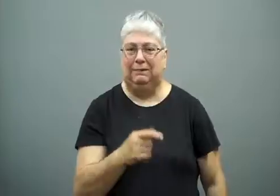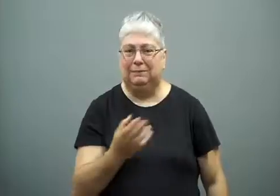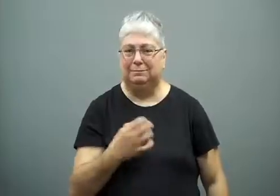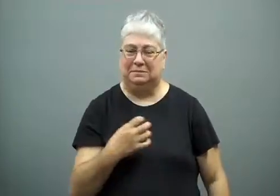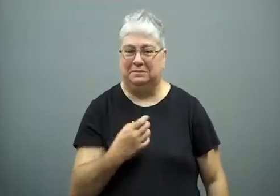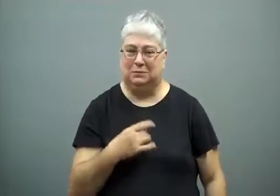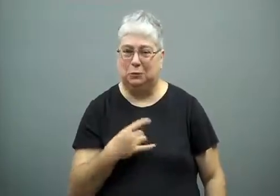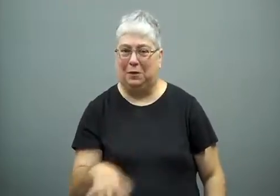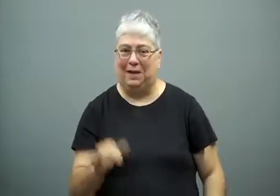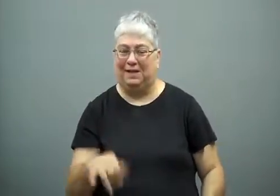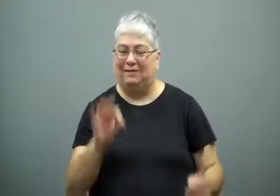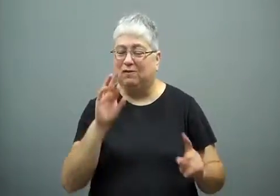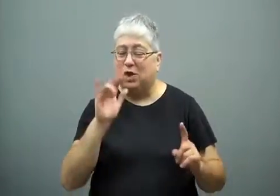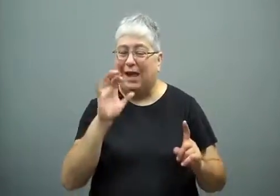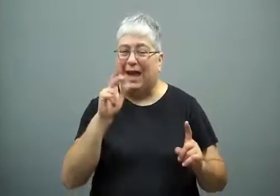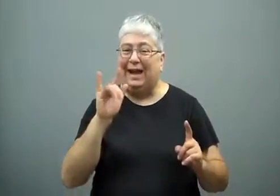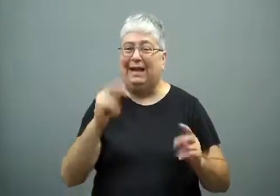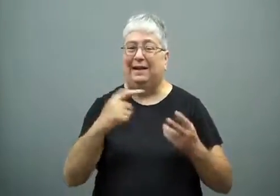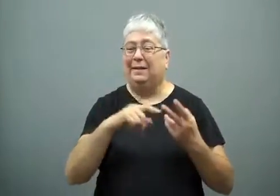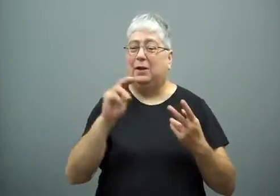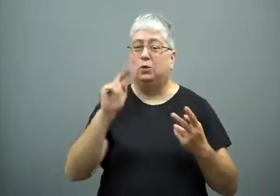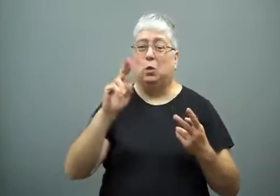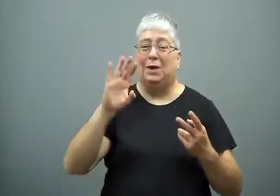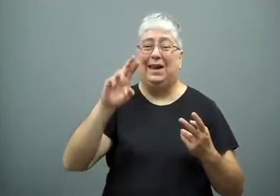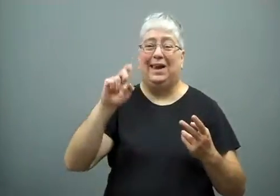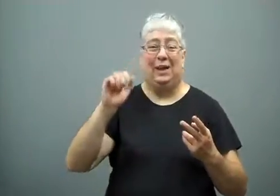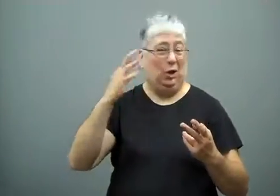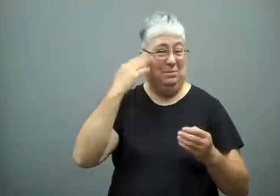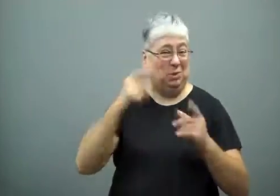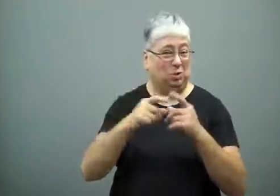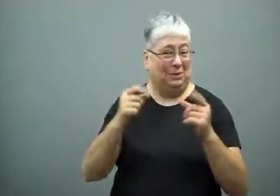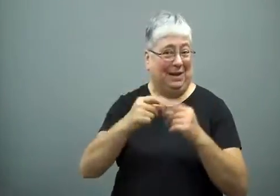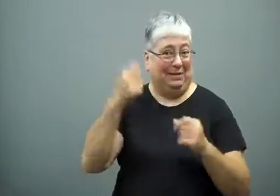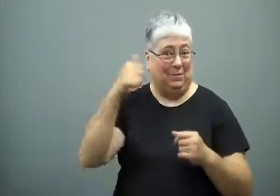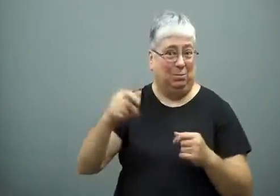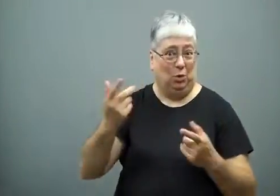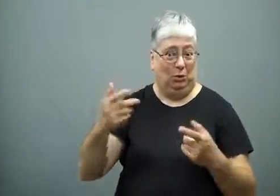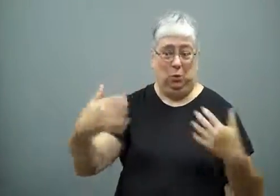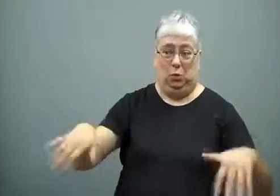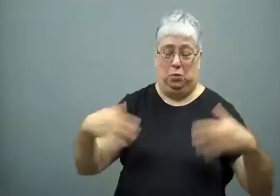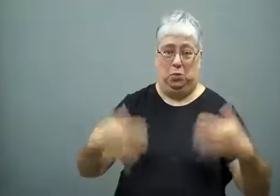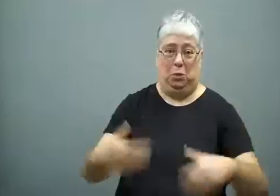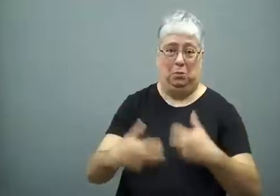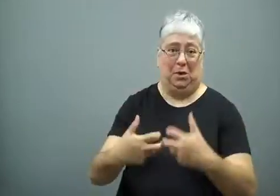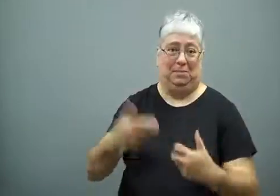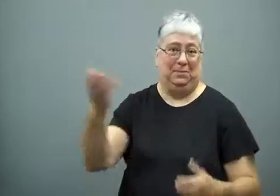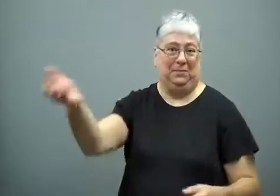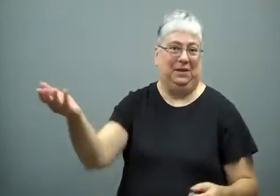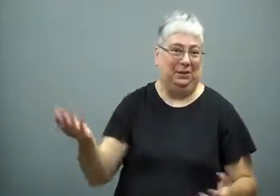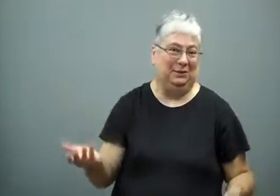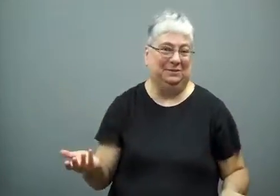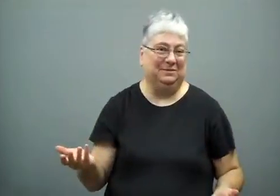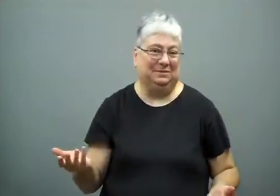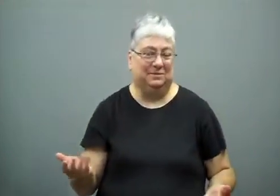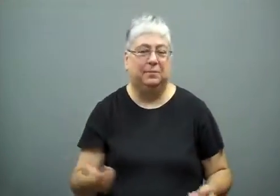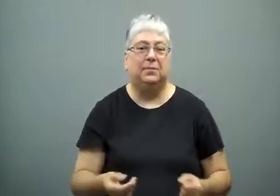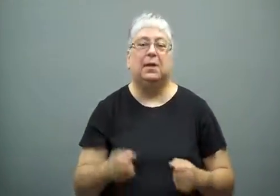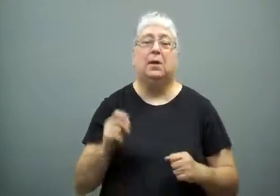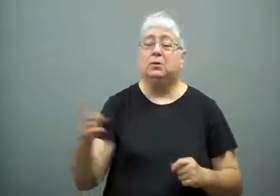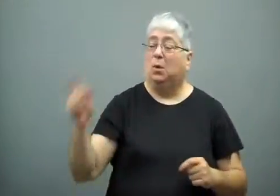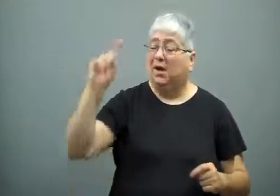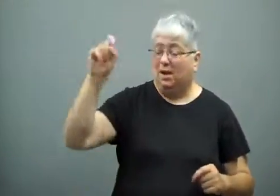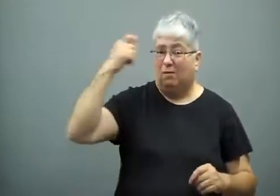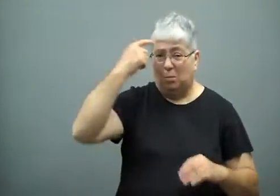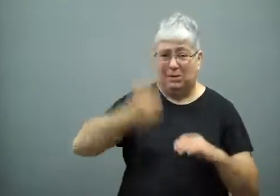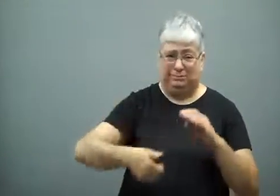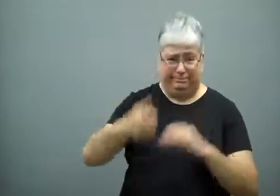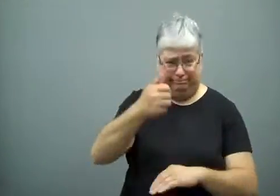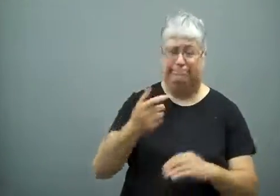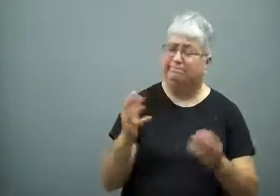They aren't crazy about fracking and about nuclear power especially